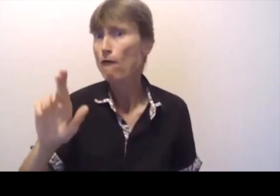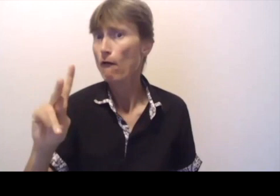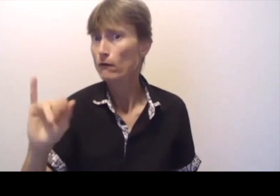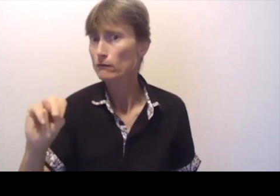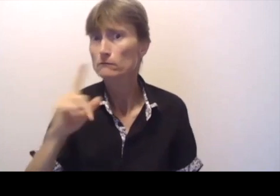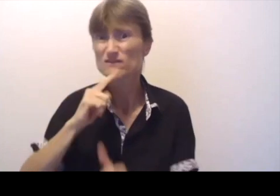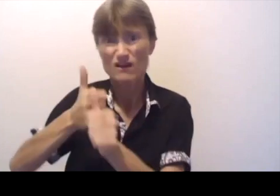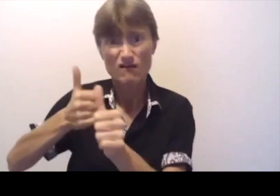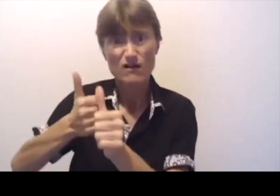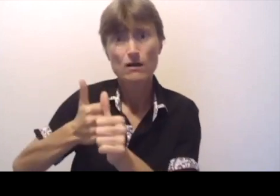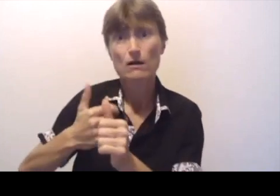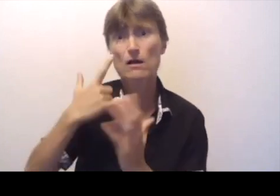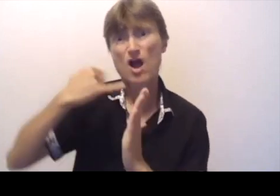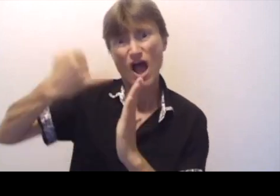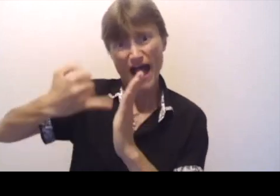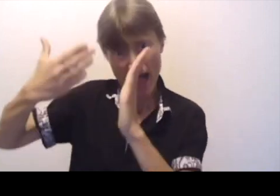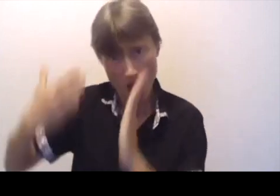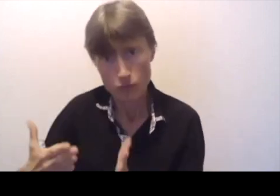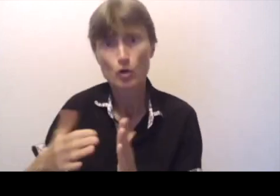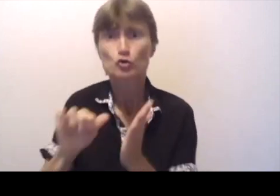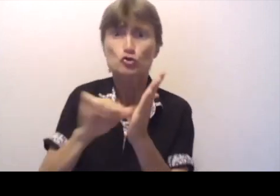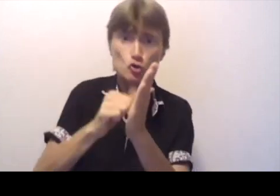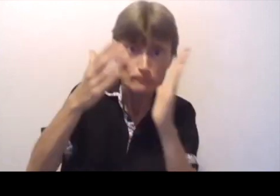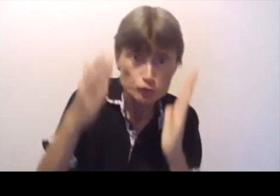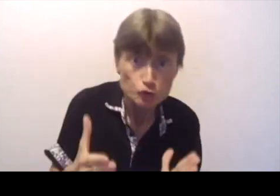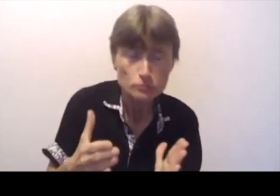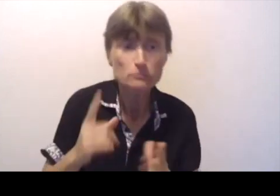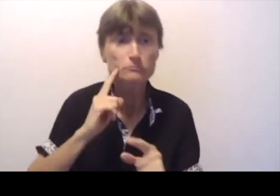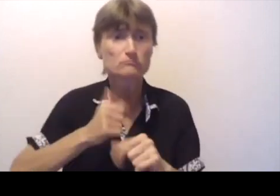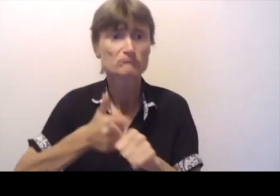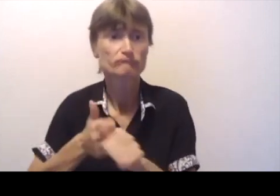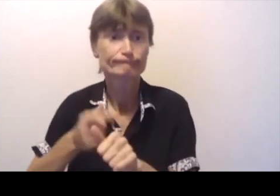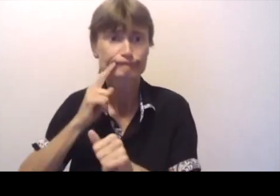sculptor and he was described as the frank zappa of animation films